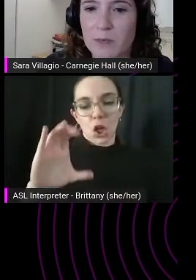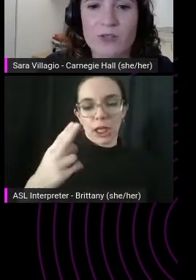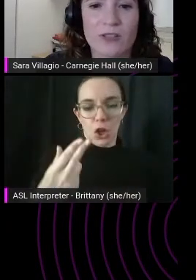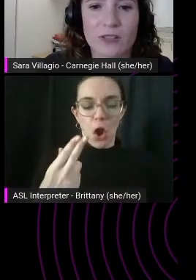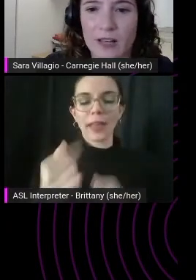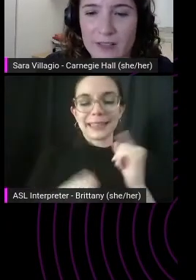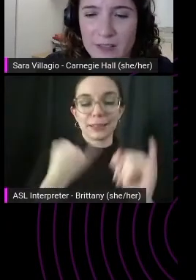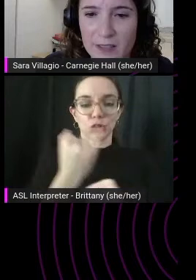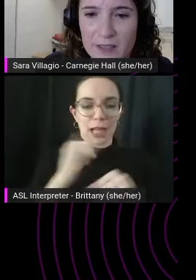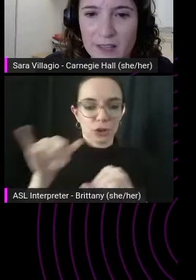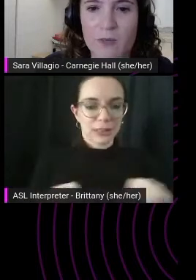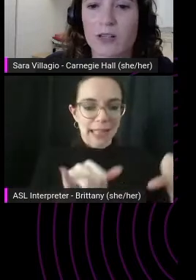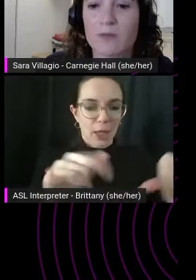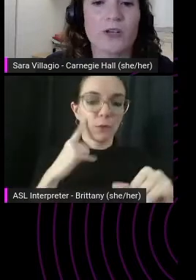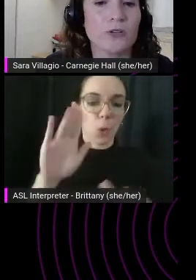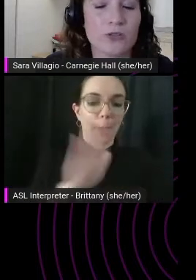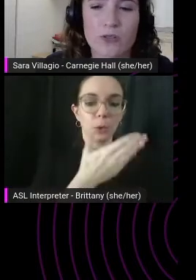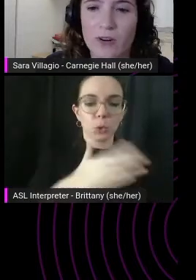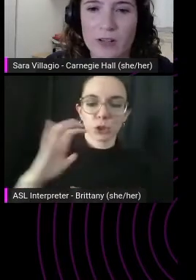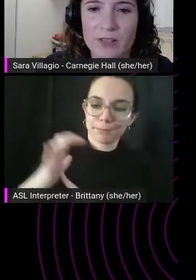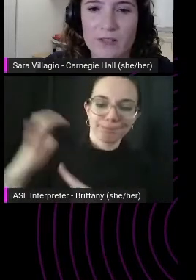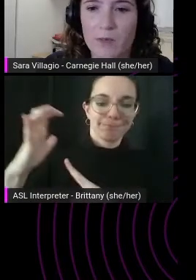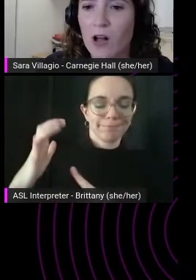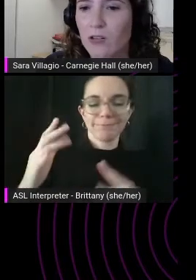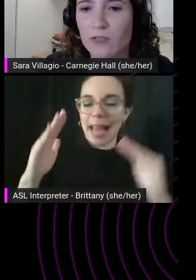musical excellence and welcomed a who's who of artists from all over